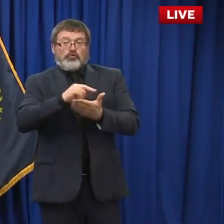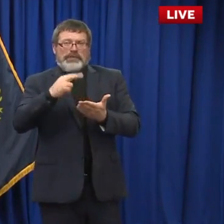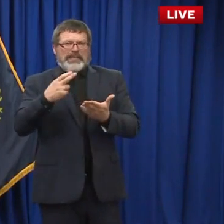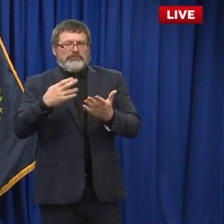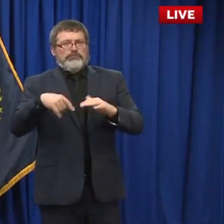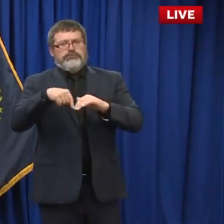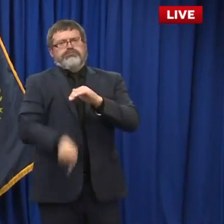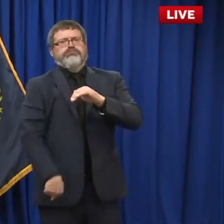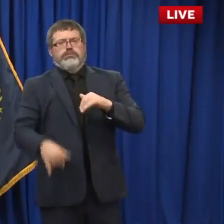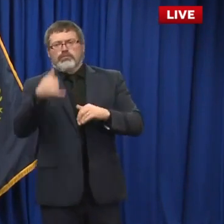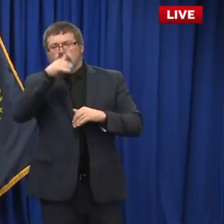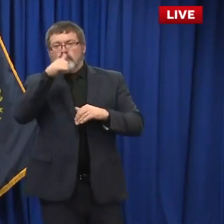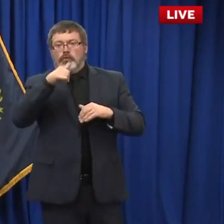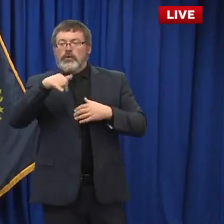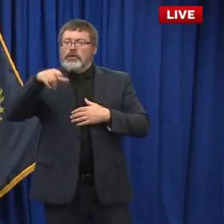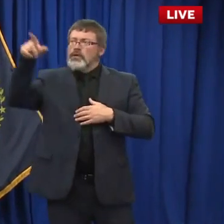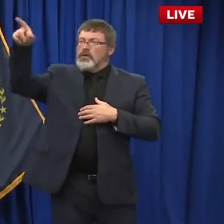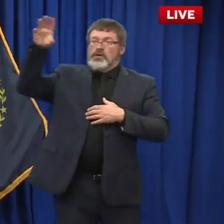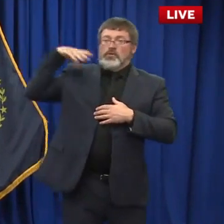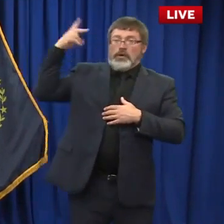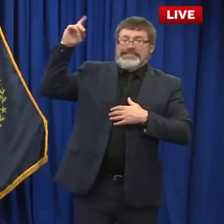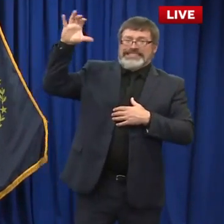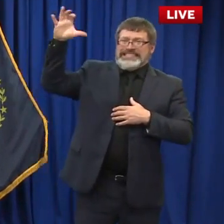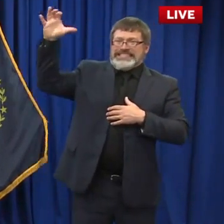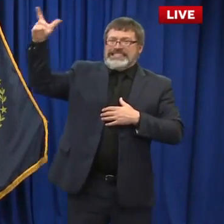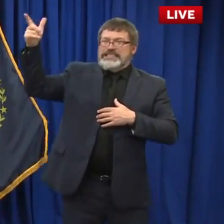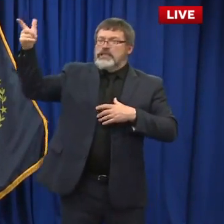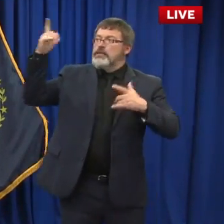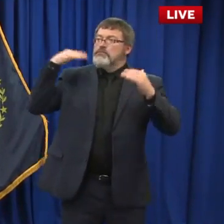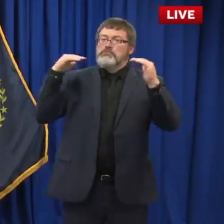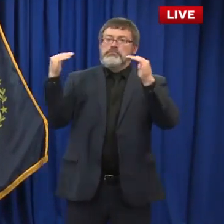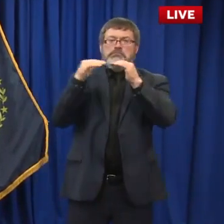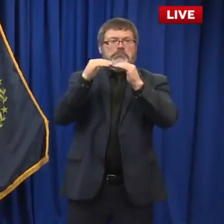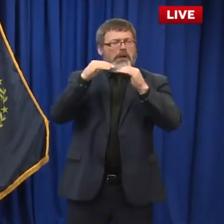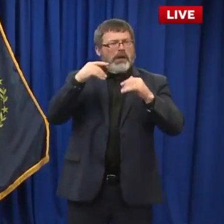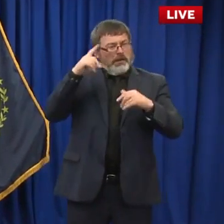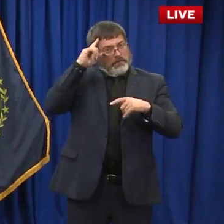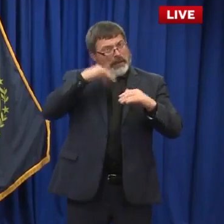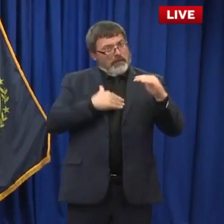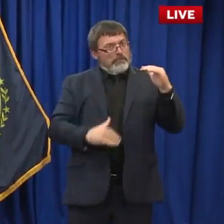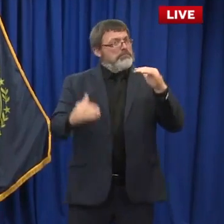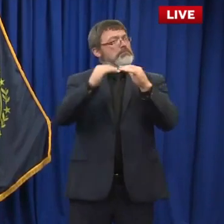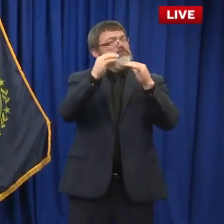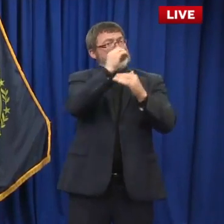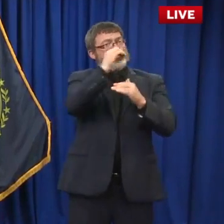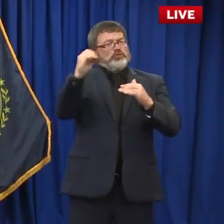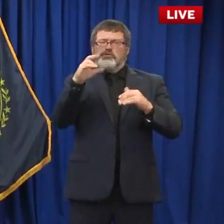WE UNDERSTAND THE BUDGET DEFICIT HERE AND AGAIN, I'M NOT SAYING THE WASHINGTON, D.C. HAS TO COVER ALL OF OUR BUDGET LOSSES.